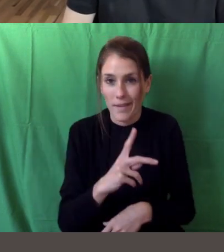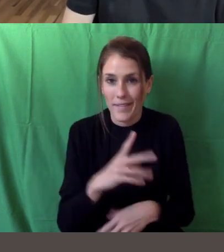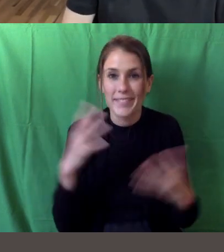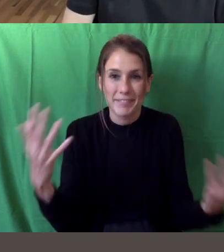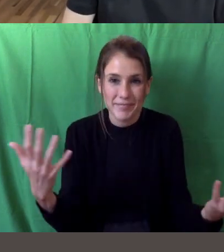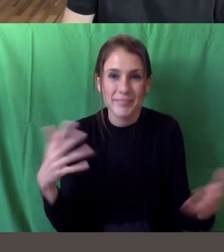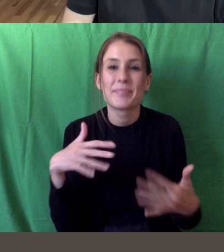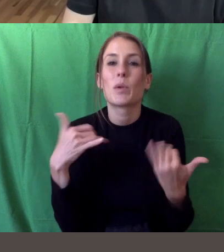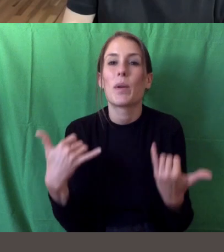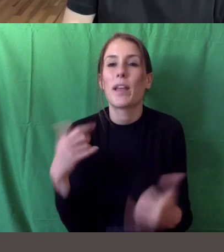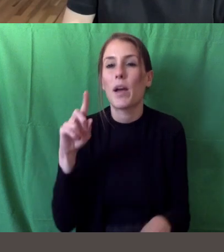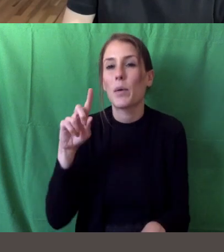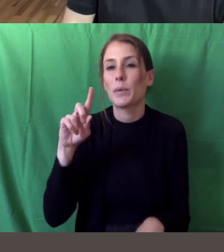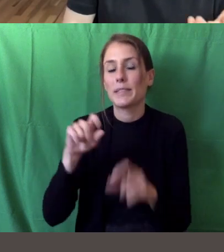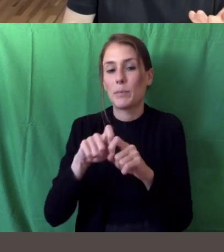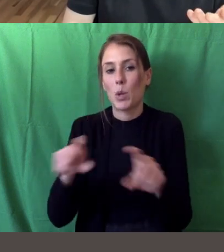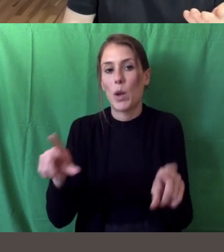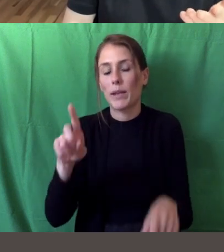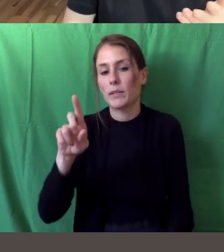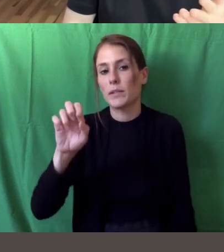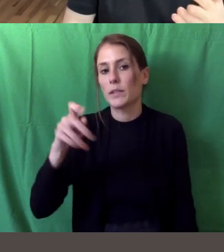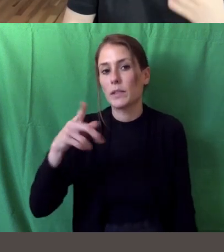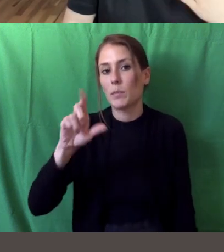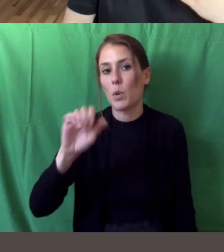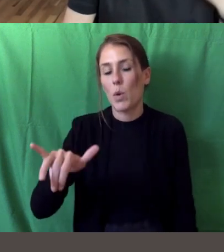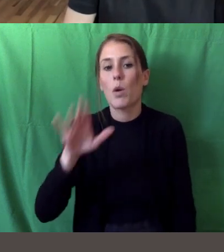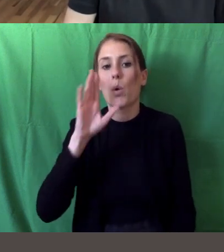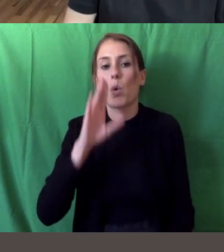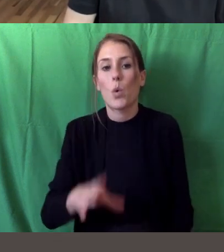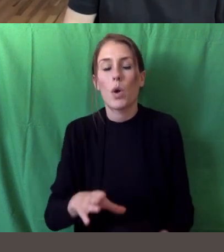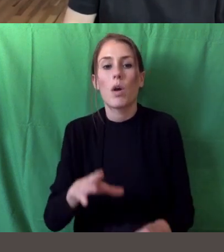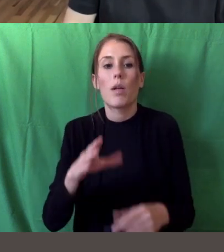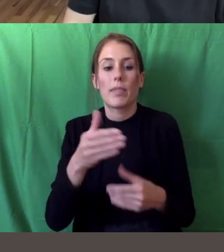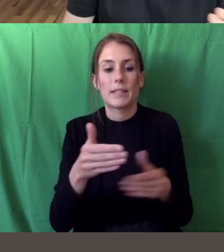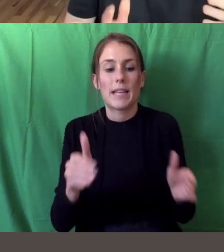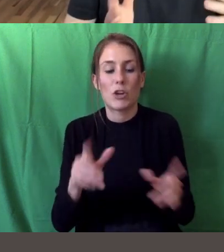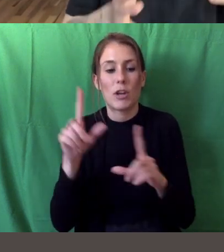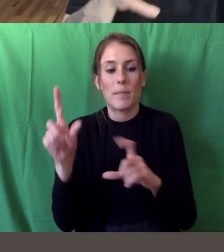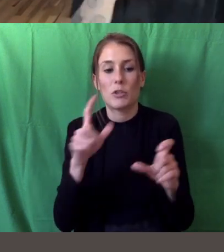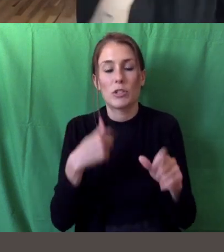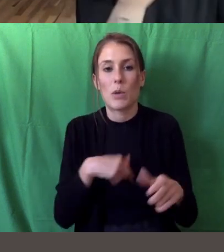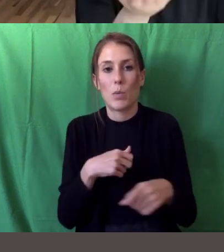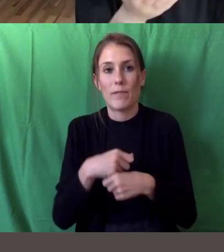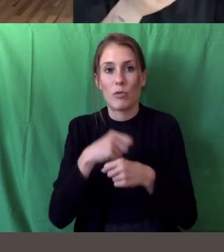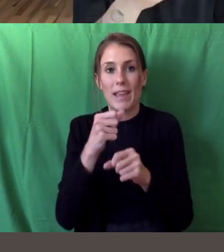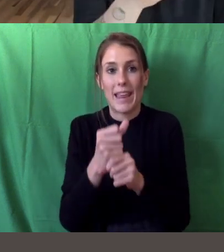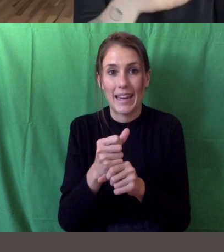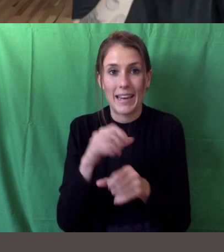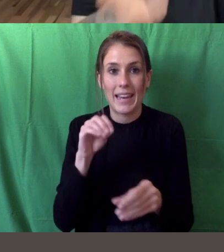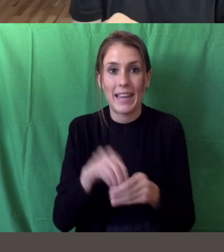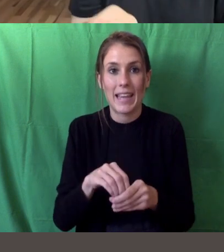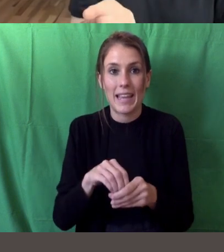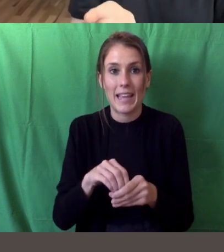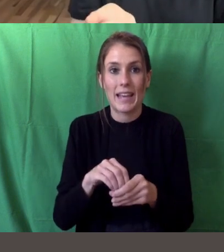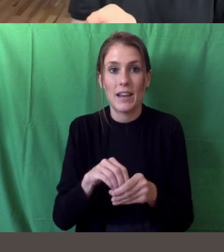Now we're on to deploying. So what we're doing here is we're going to be taking those container images that we created in the packaging step